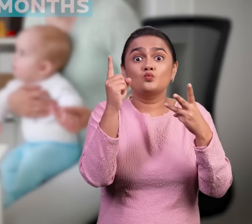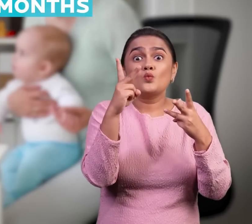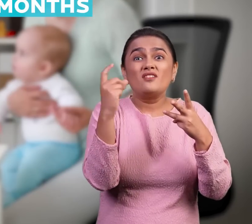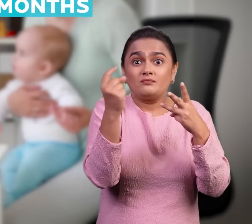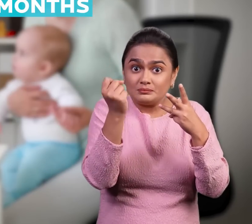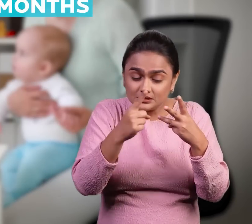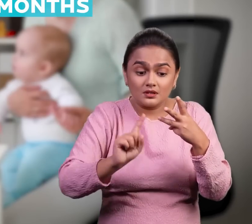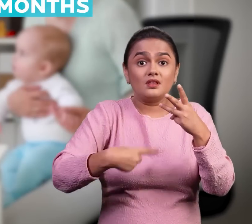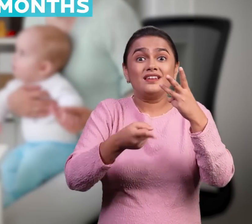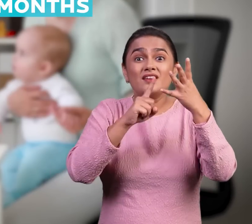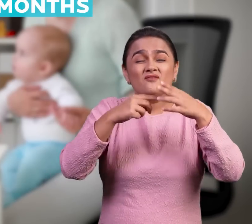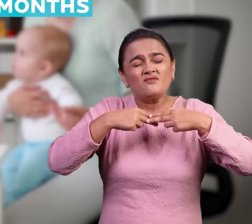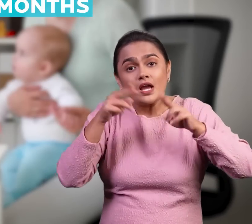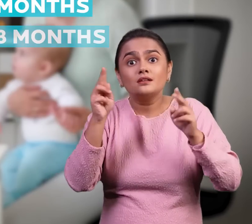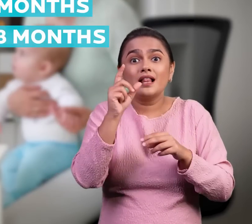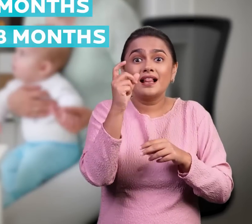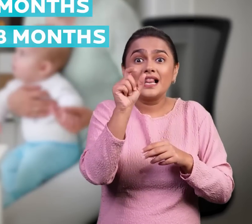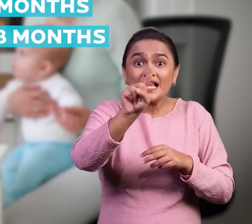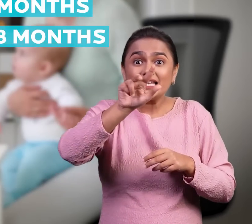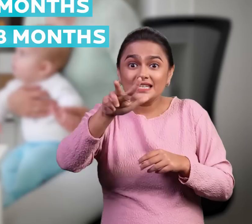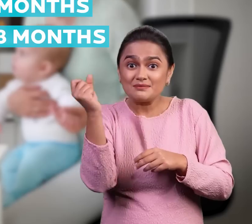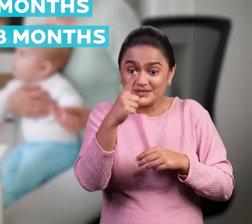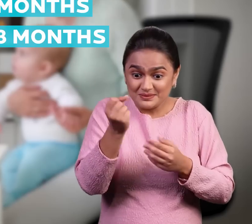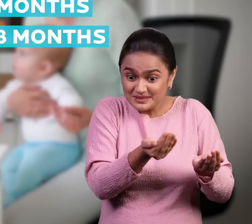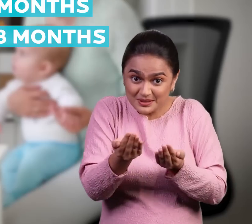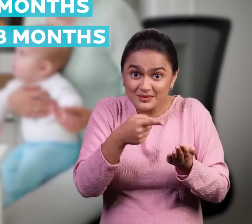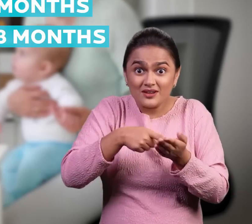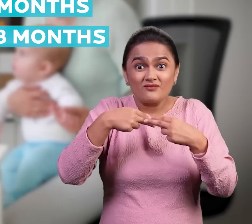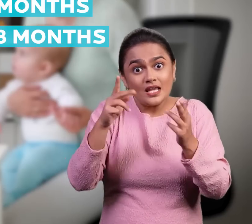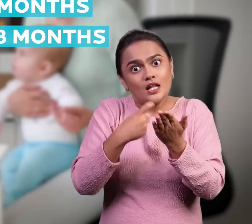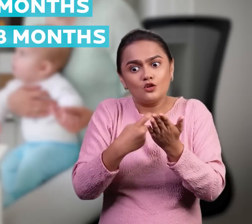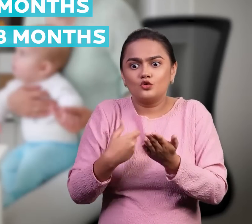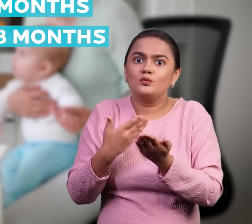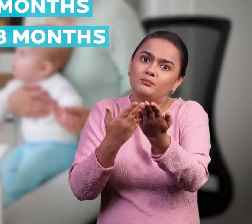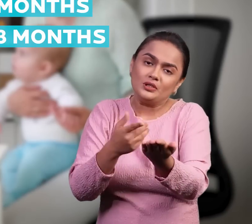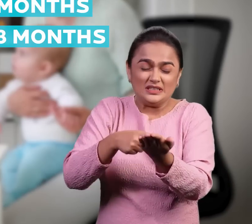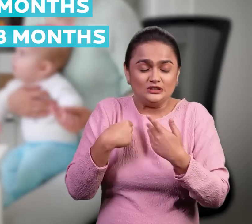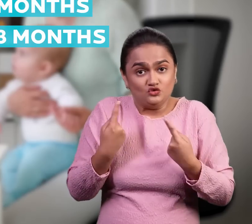The third will be in 12 months and the final will be when the child is 18 months old.